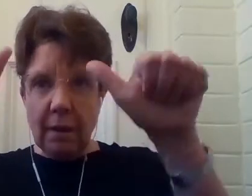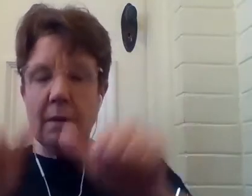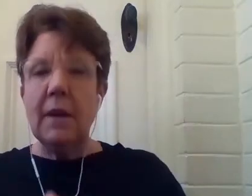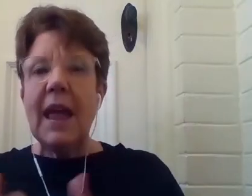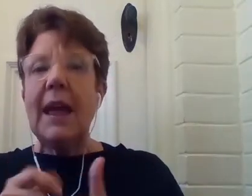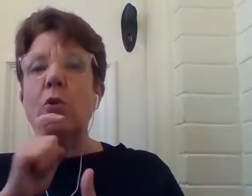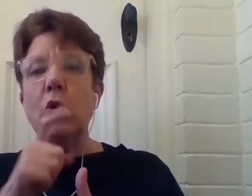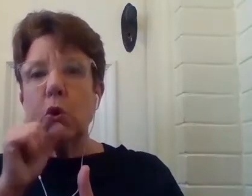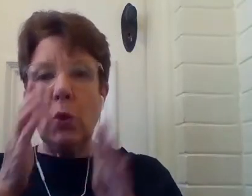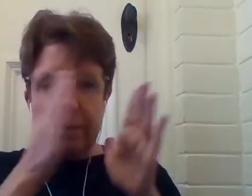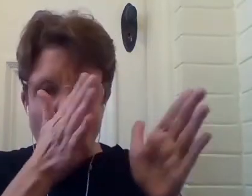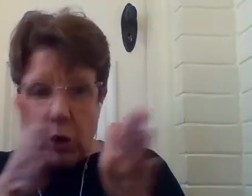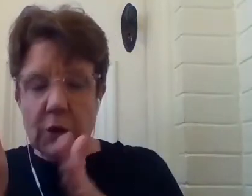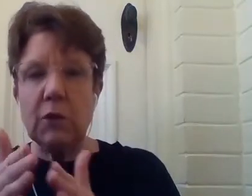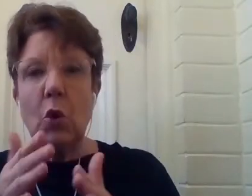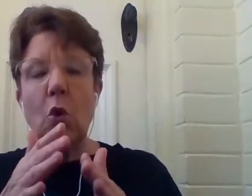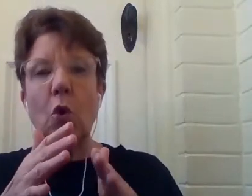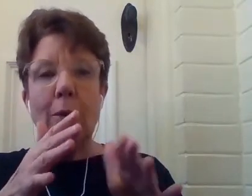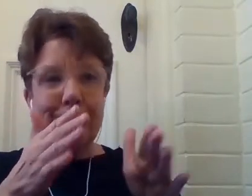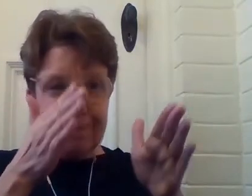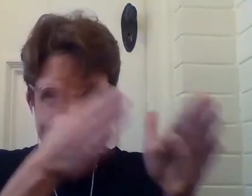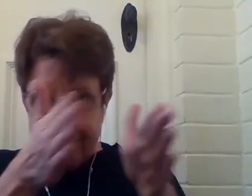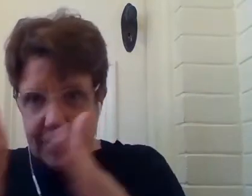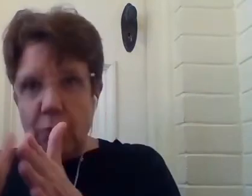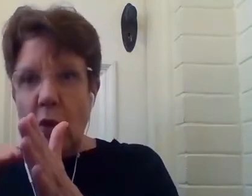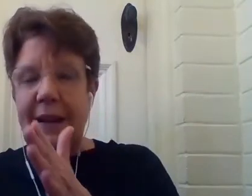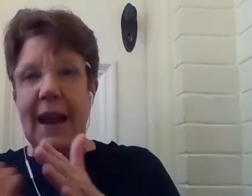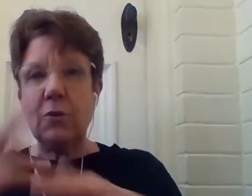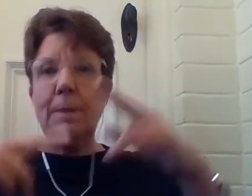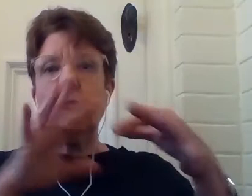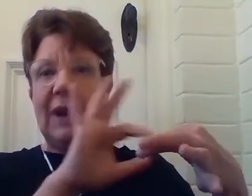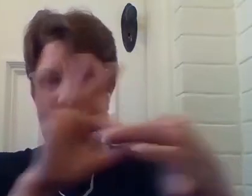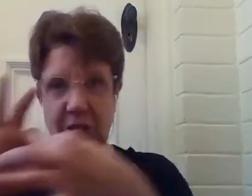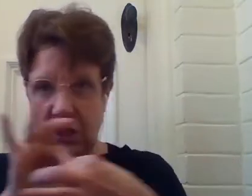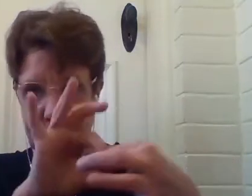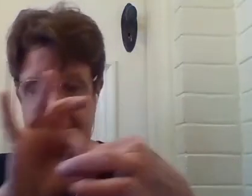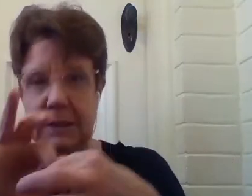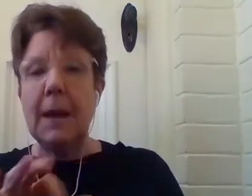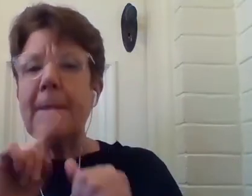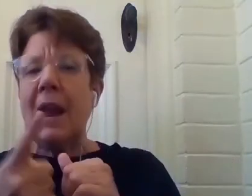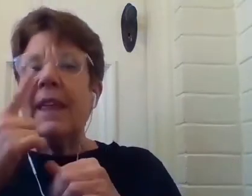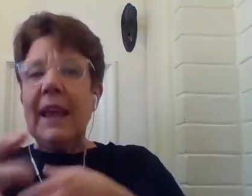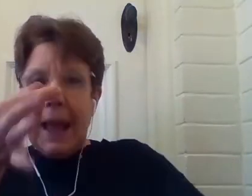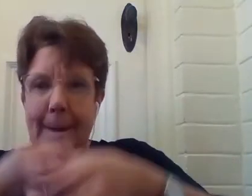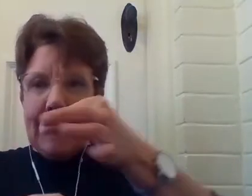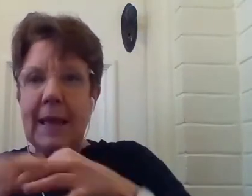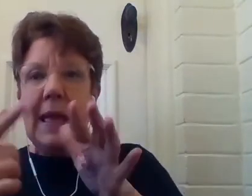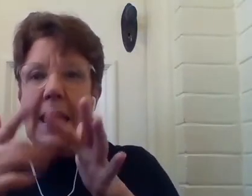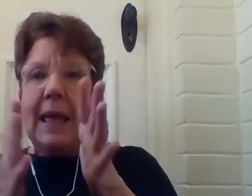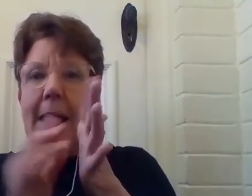your attention on now. But, again, always bear in mind that empathy is super important. Even though, obviously, everything that we're